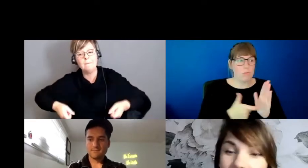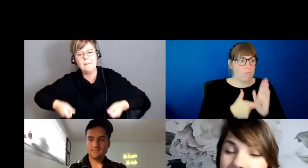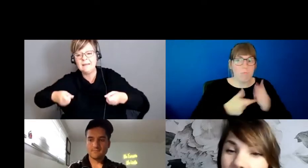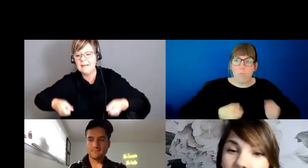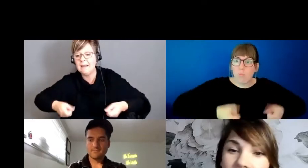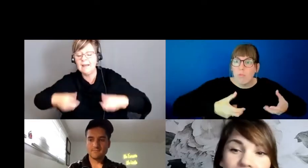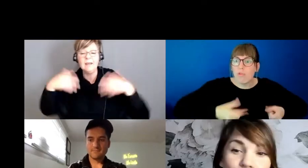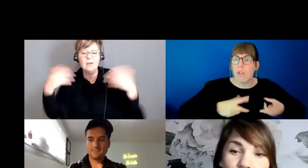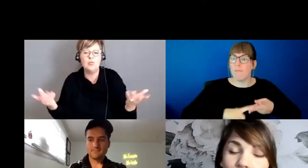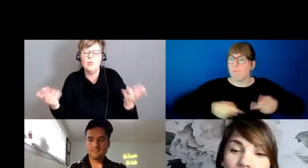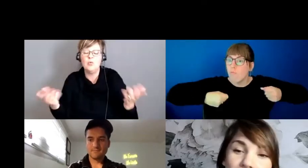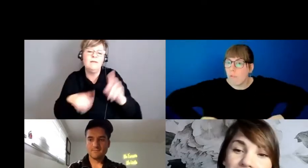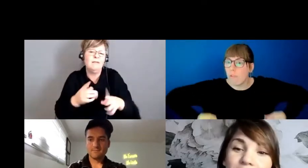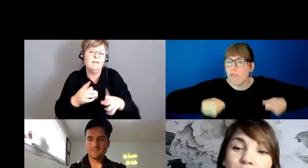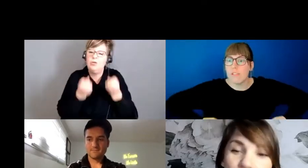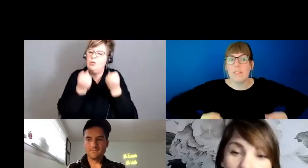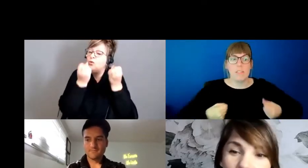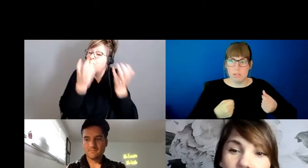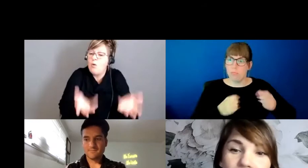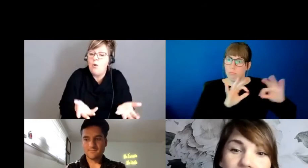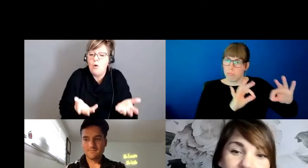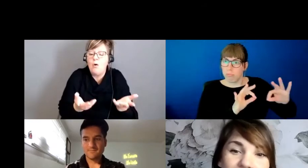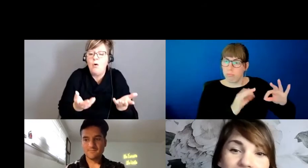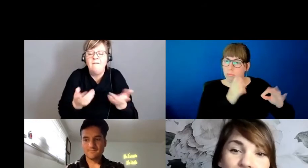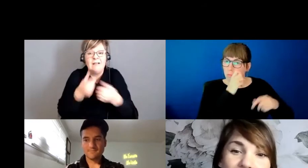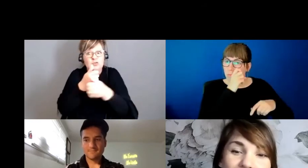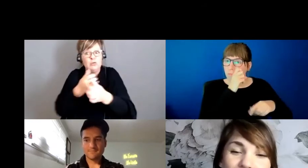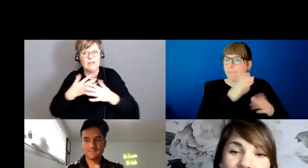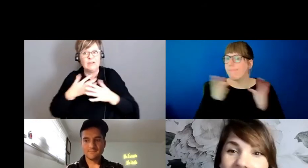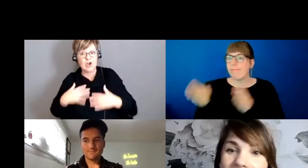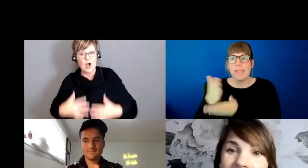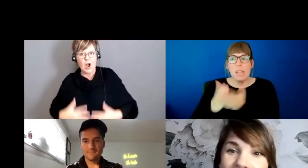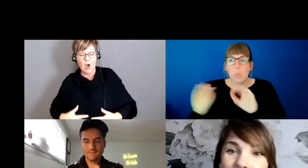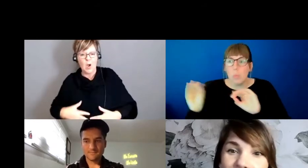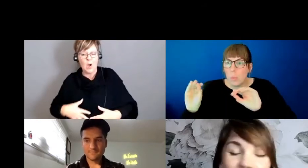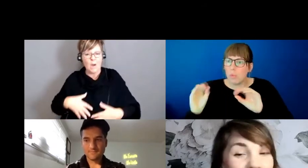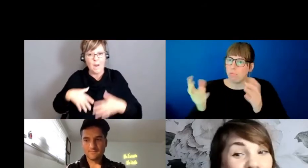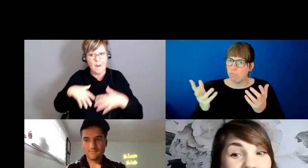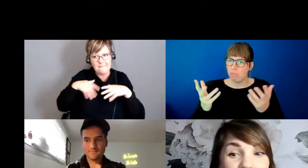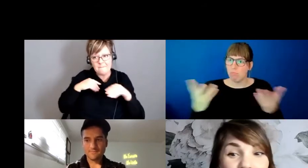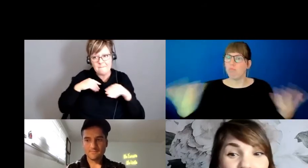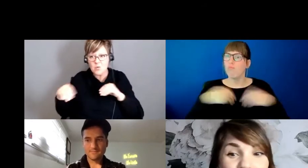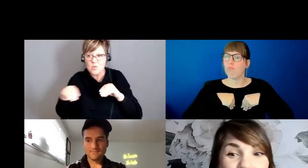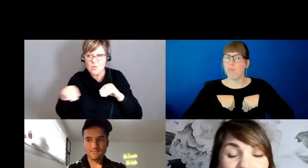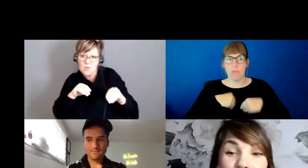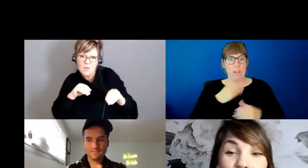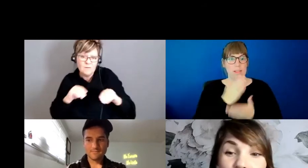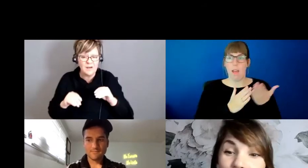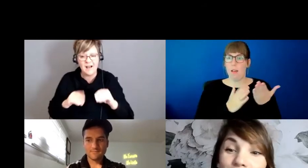CRUTCHES, SOMETIMES WITHOUT ANYTHING. IT WILL ONLY BE THE BODY OF THE DANCERS. AND BEFORE